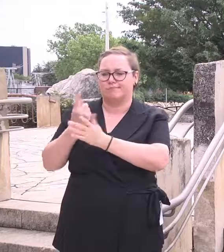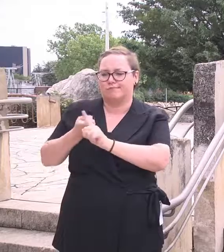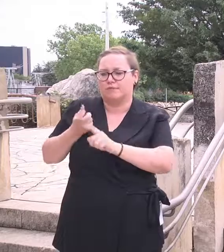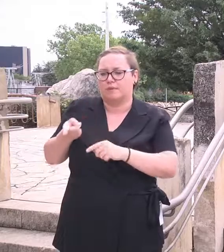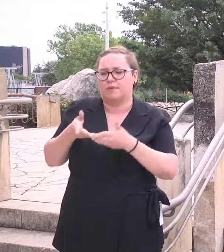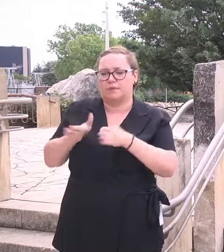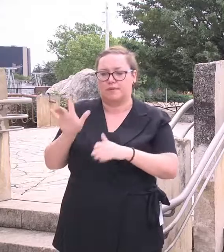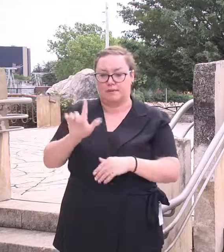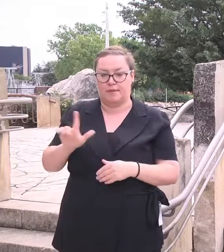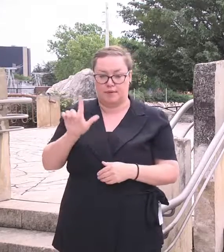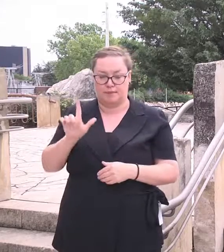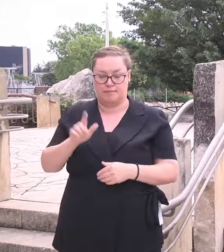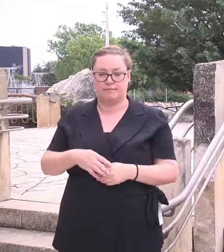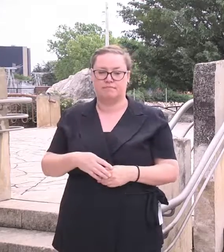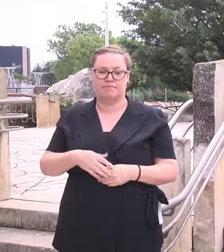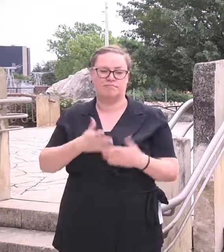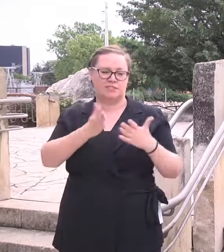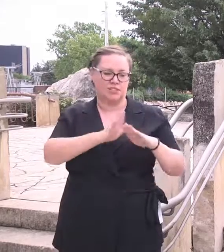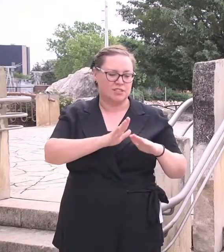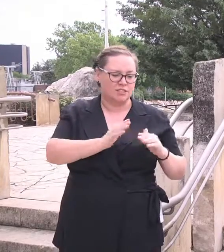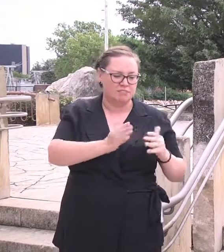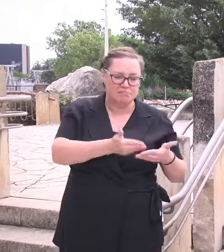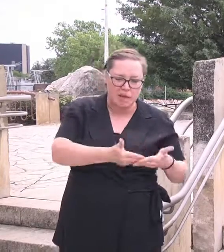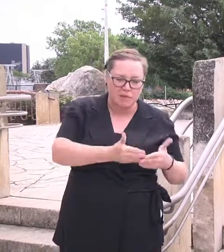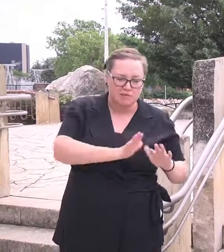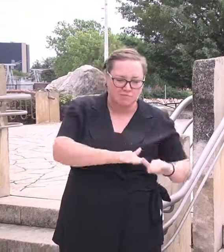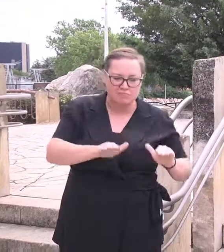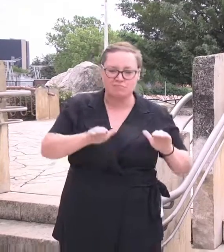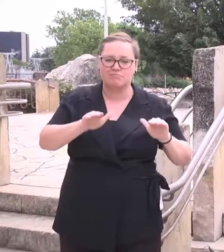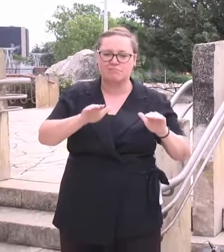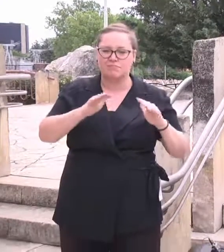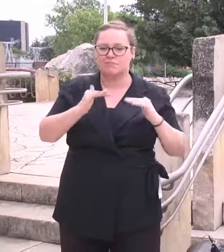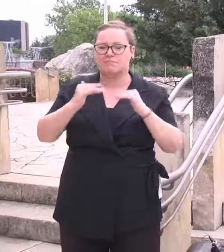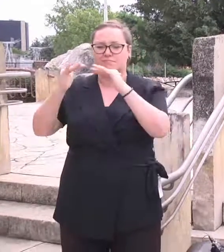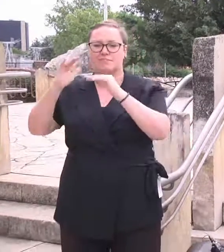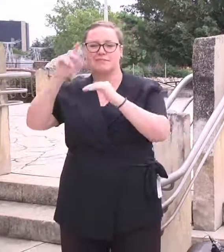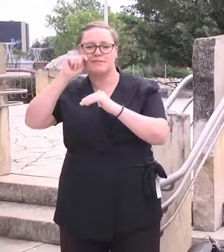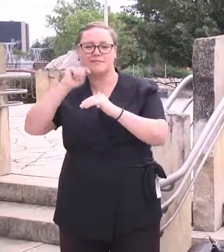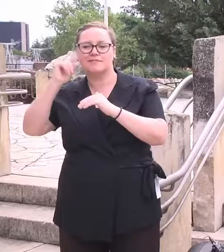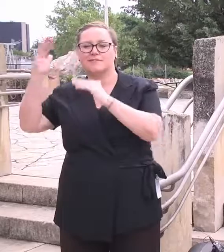teens and adults are invited to read books participate in programs and activities and